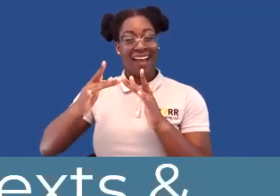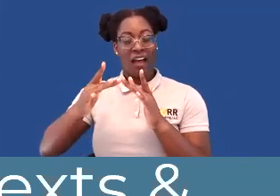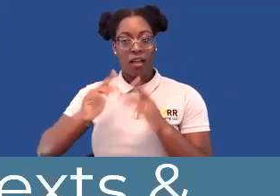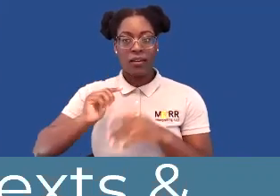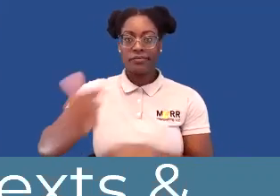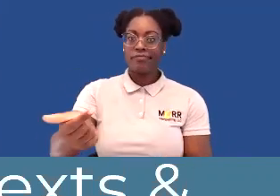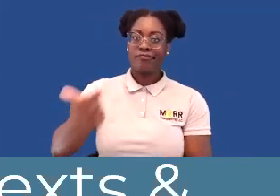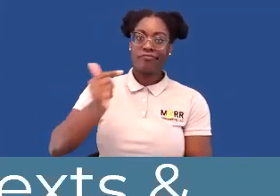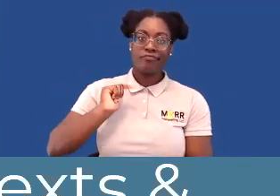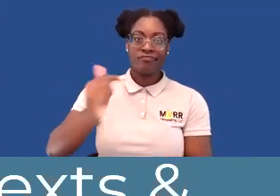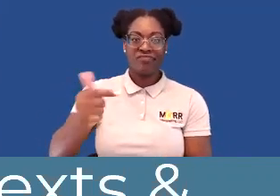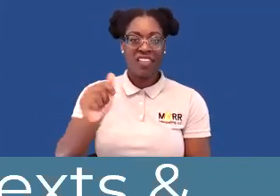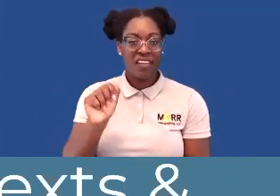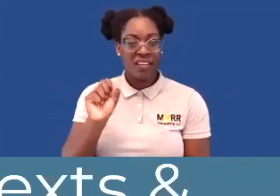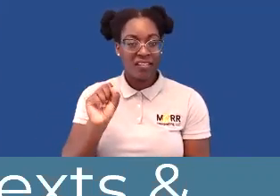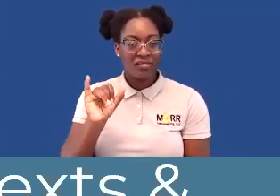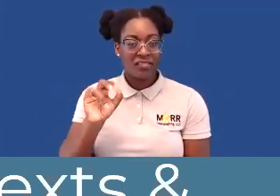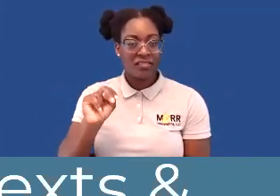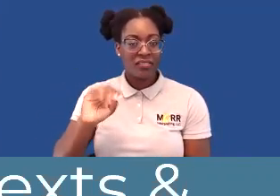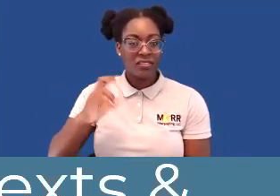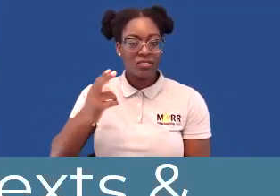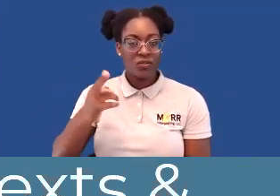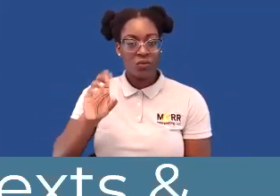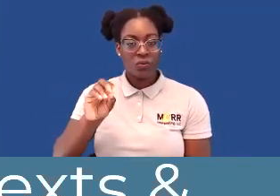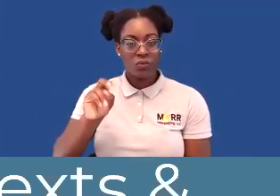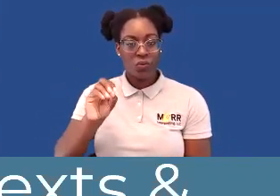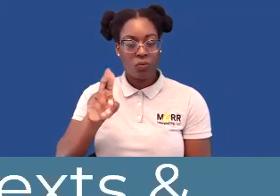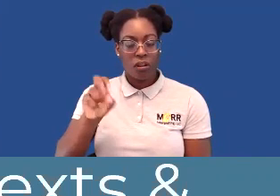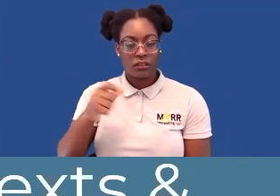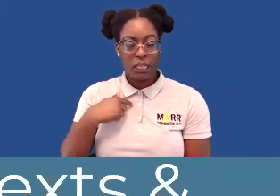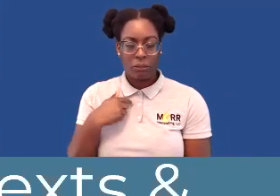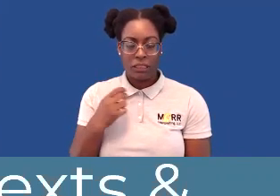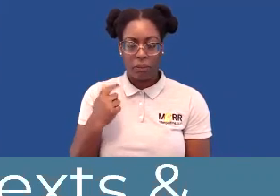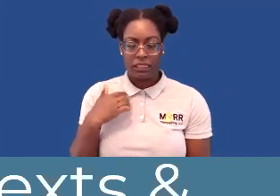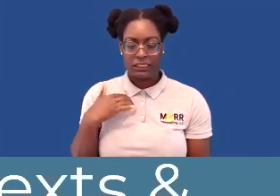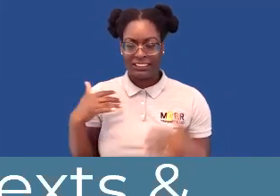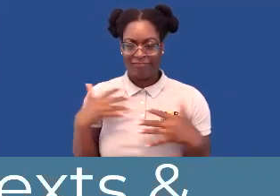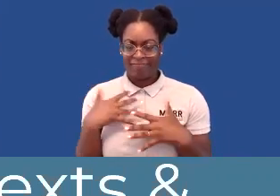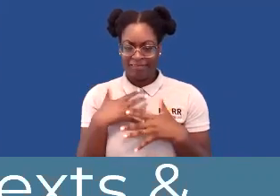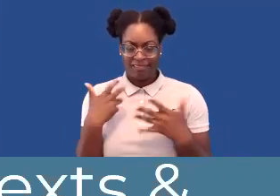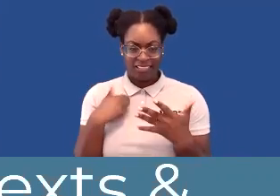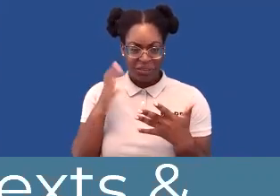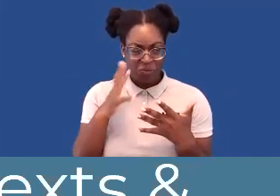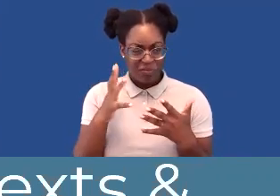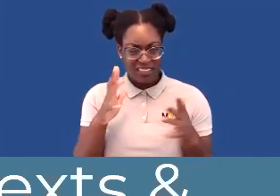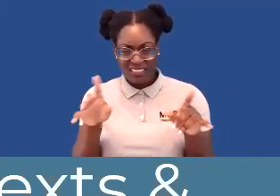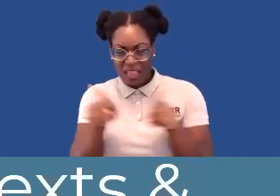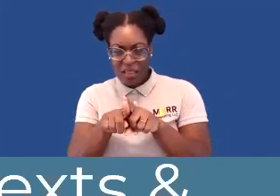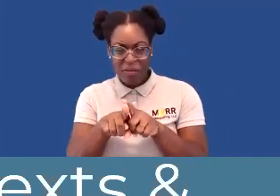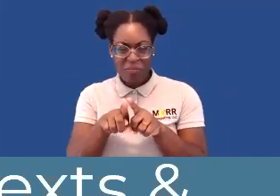And I would say in hindsight and with experience and a better understanding of research and with existing research now,